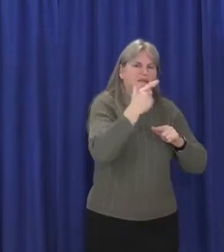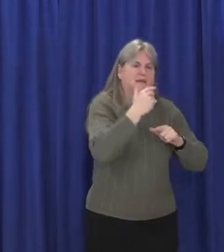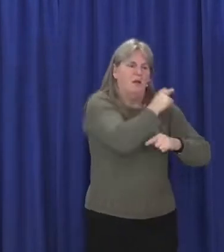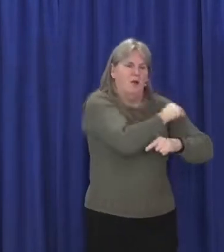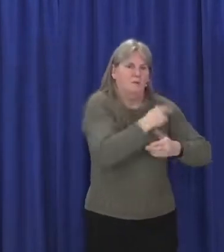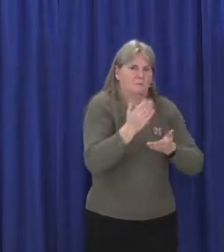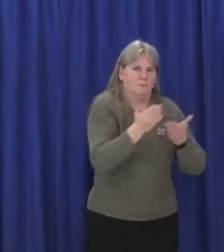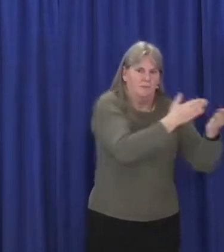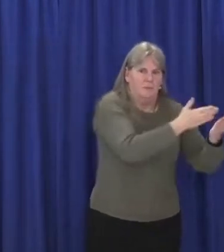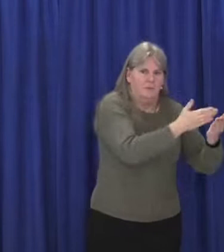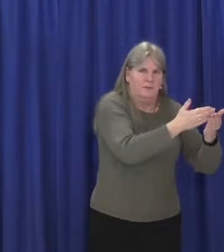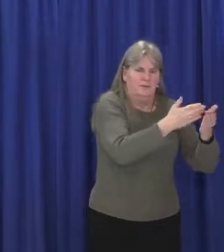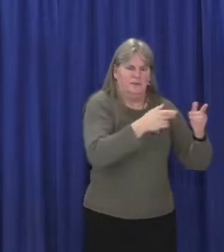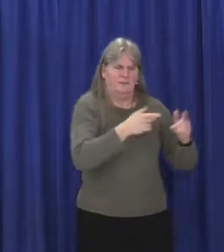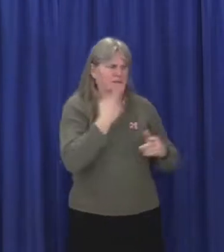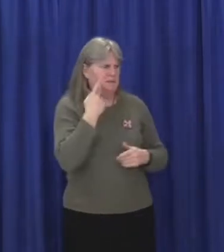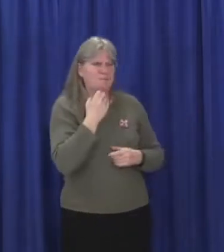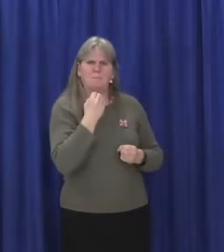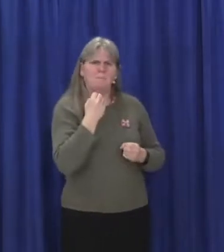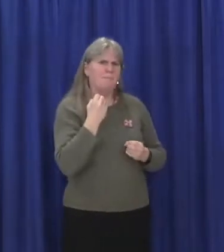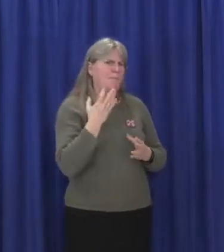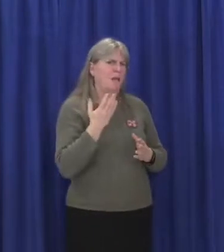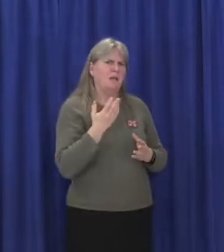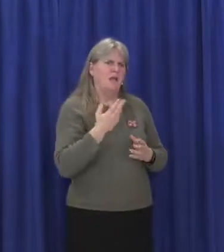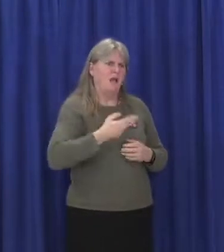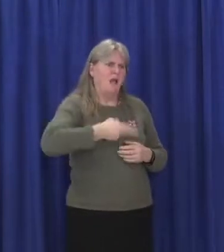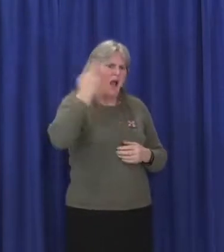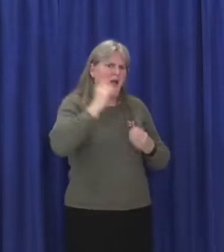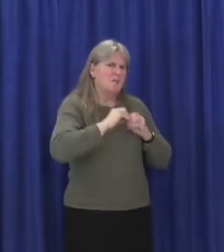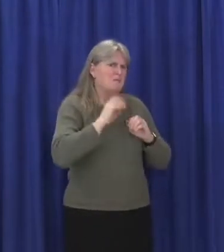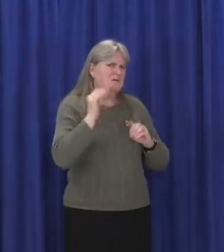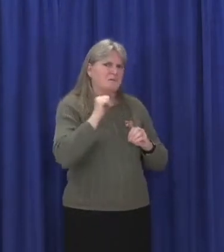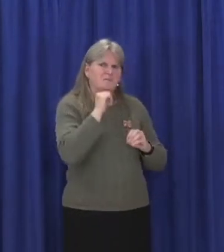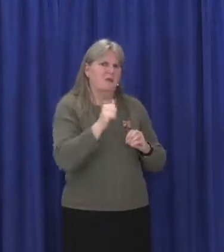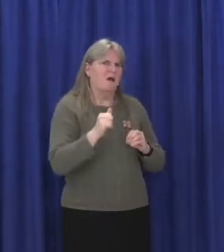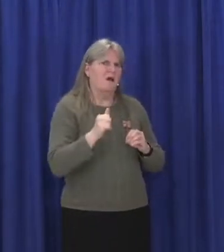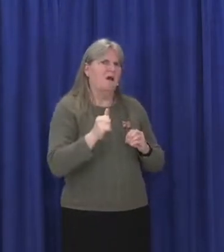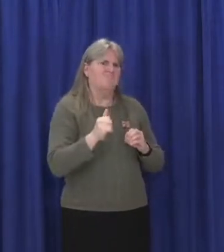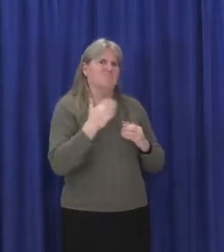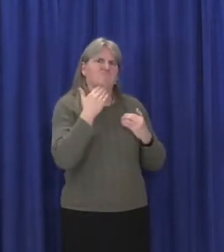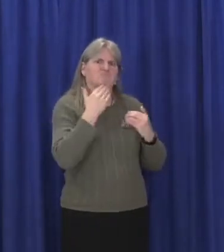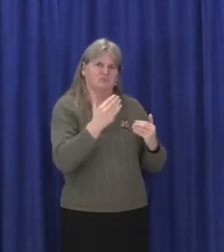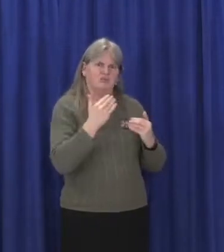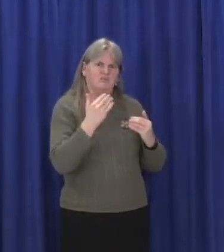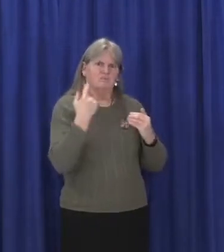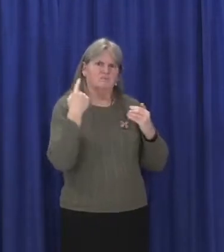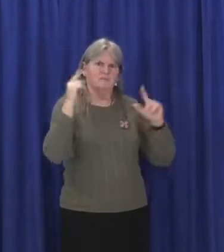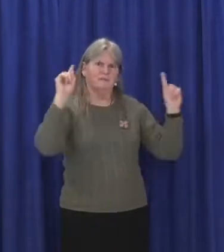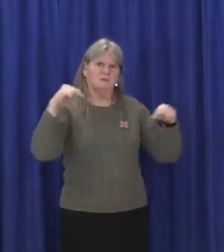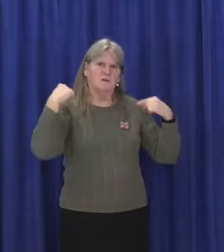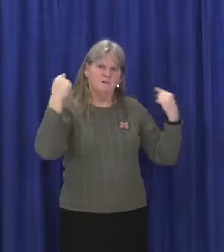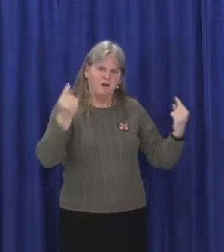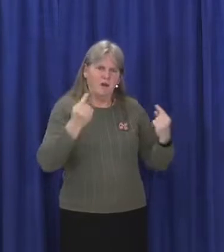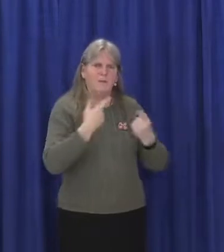I'm very encouraged that what we've been doing is working. However, we still have a little while, a week or two,